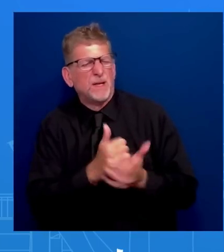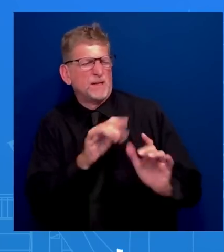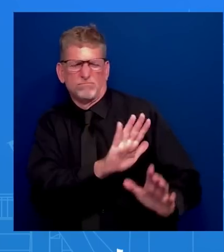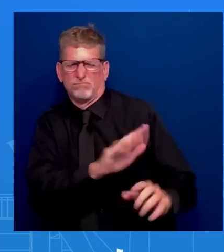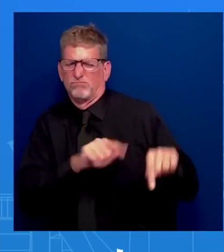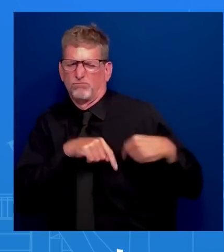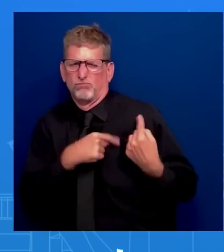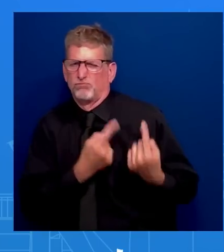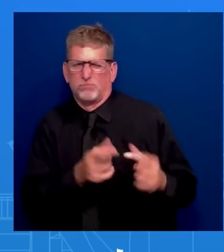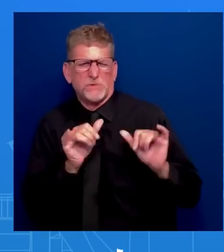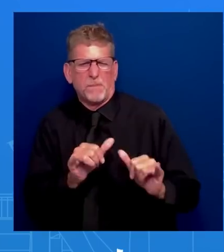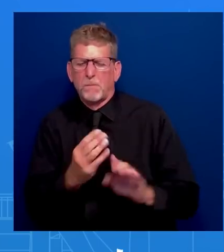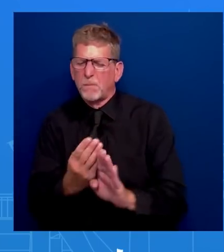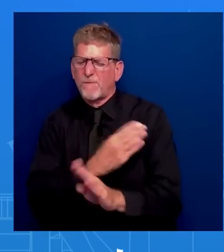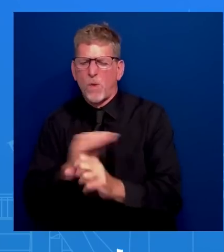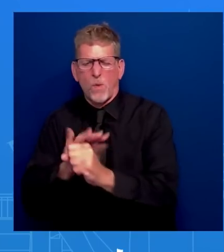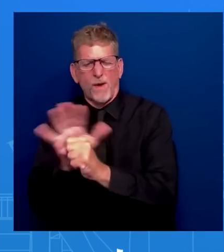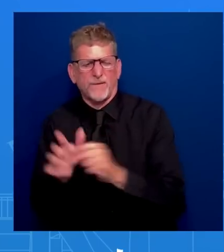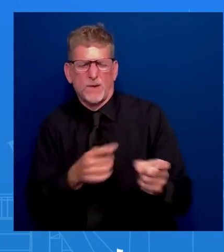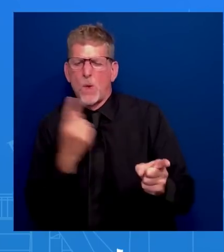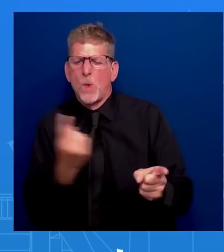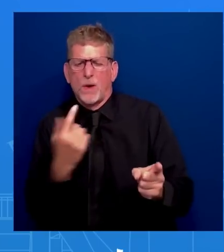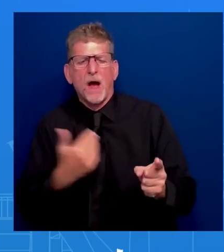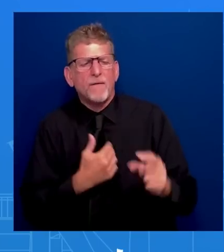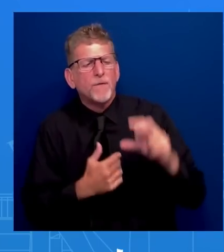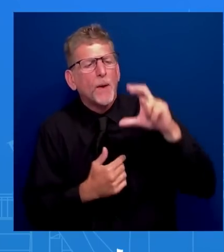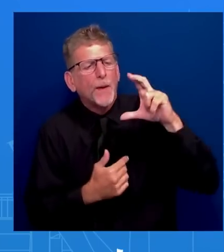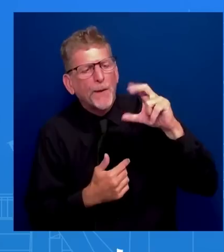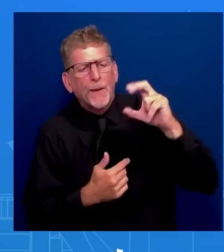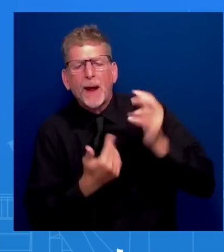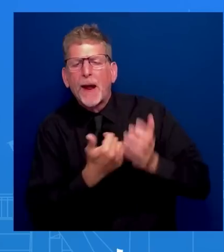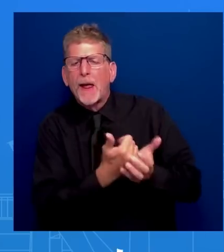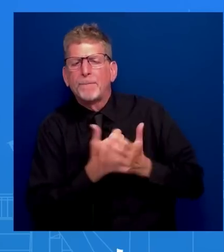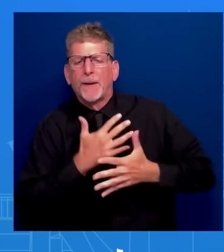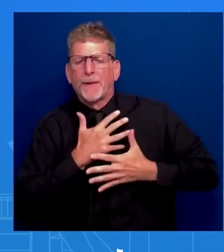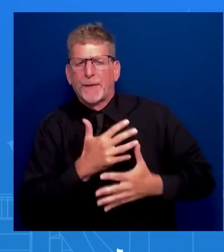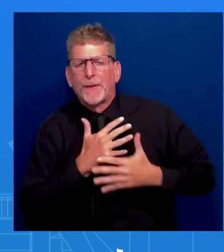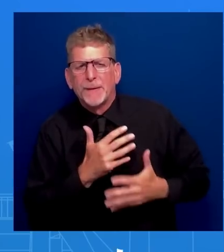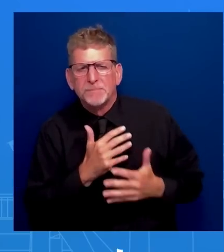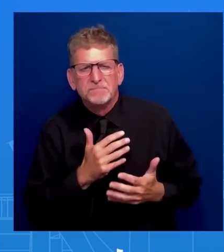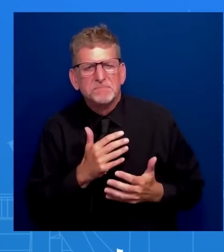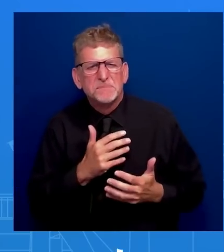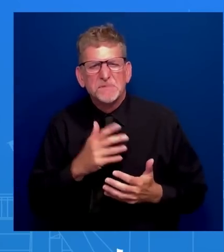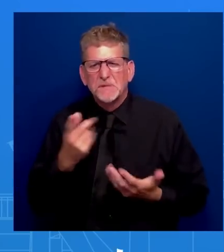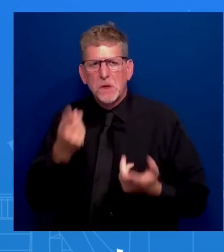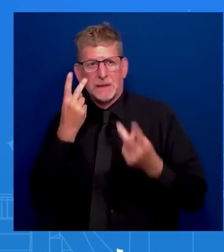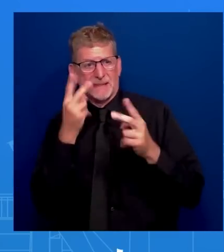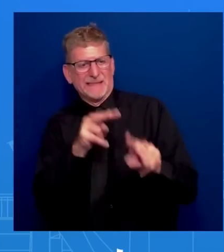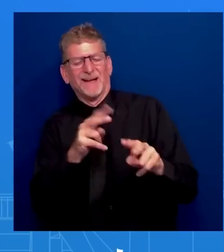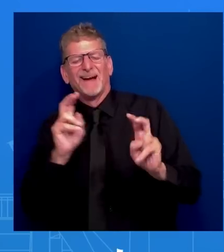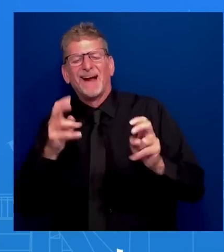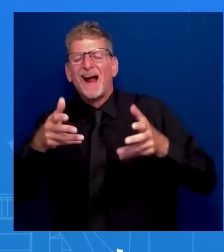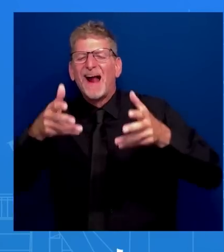And -- and basically what you're seeing right now is lingering effects of that. And we have talked -- we spoke to the doctor about this,